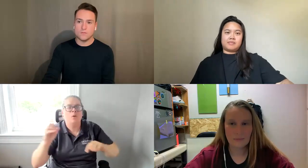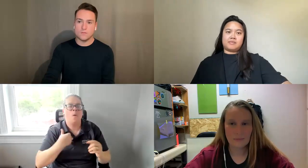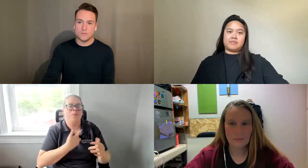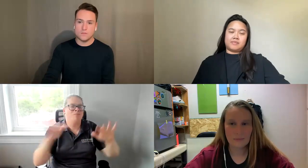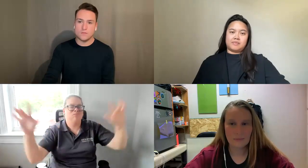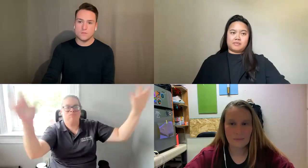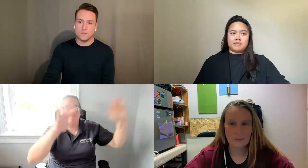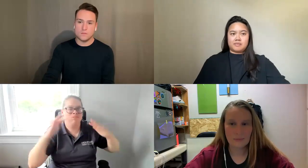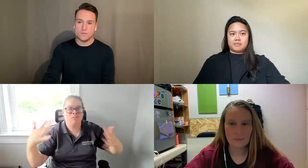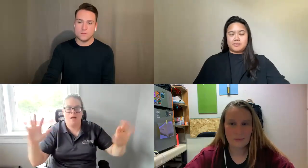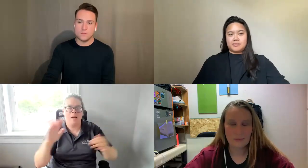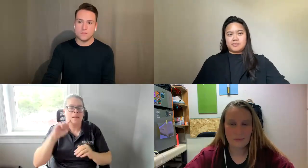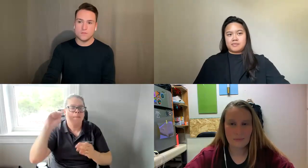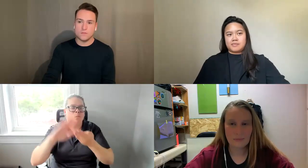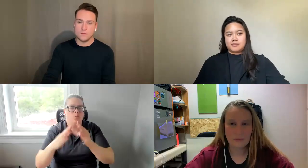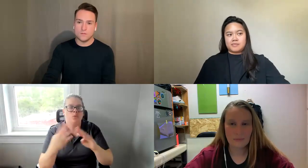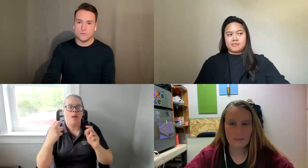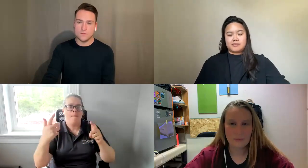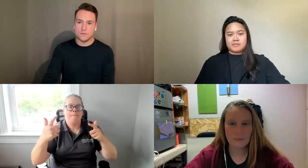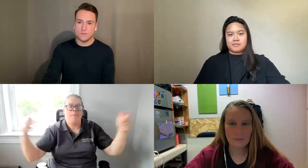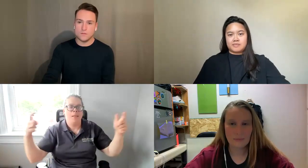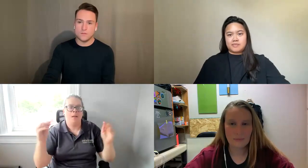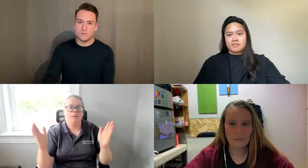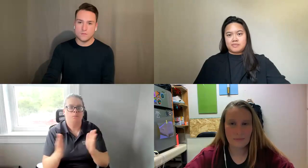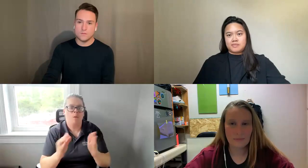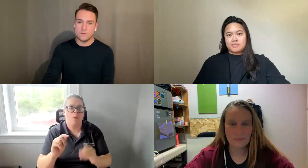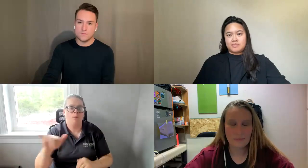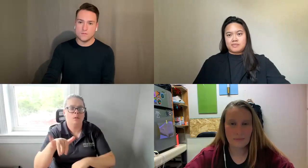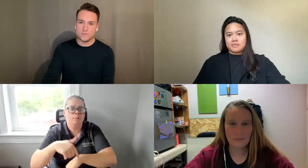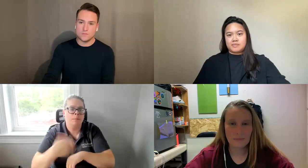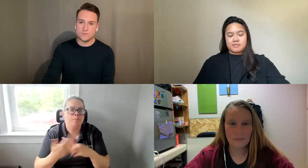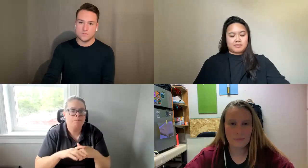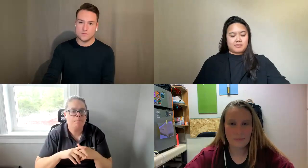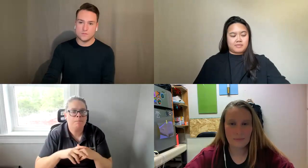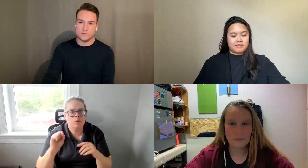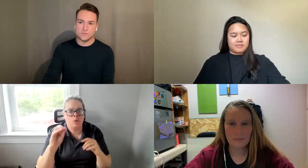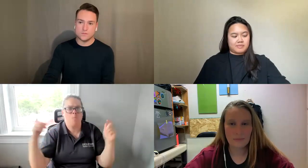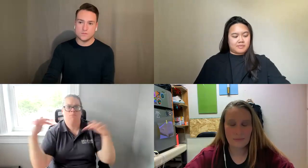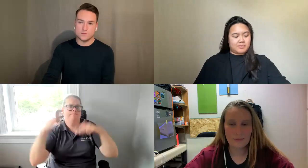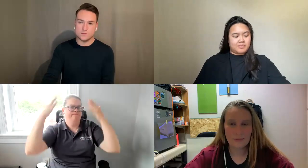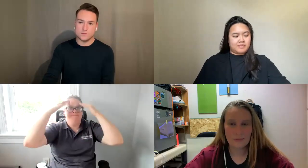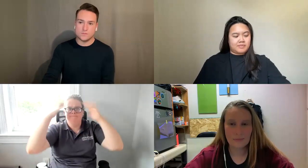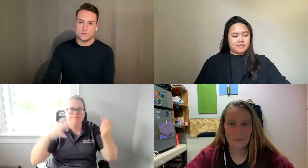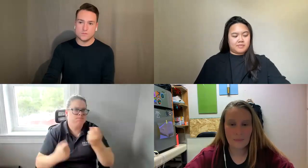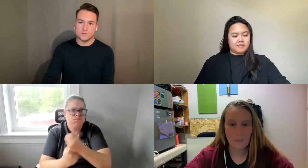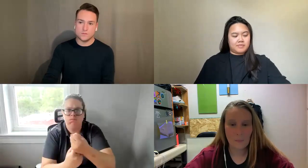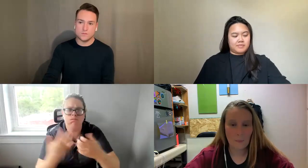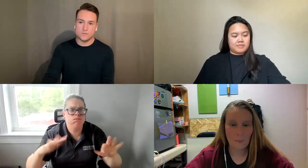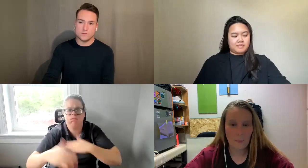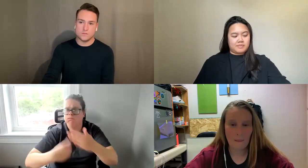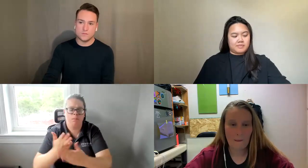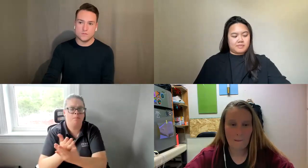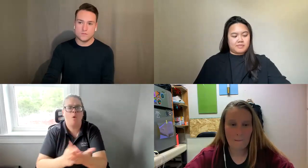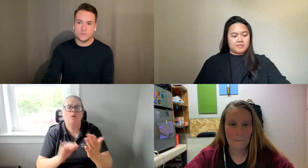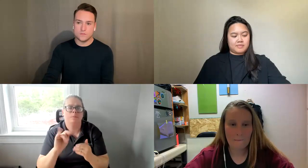Even though we live in different states we are able to share with both and local communities.